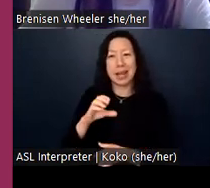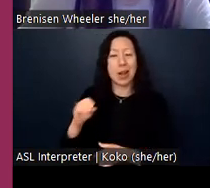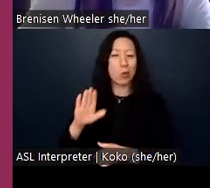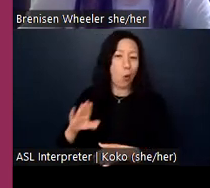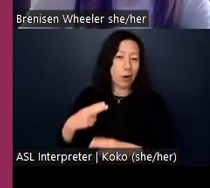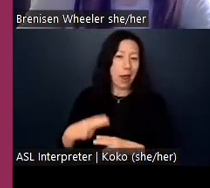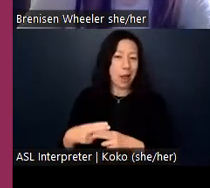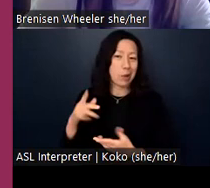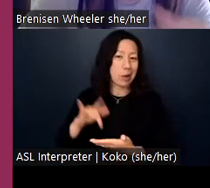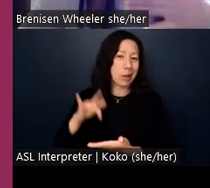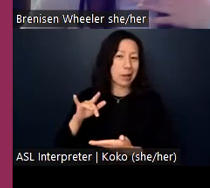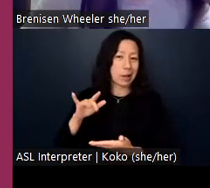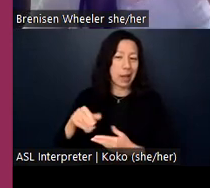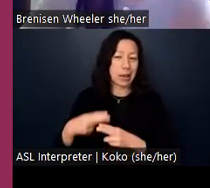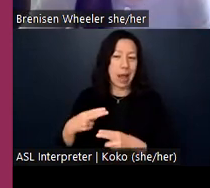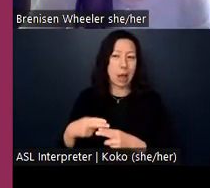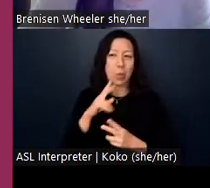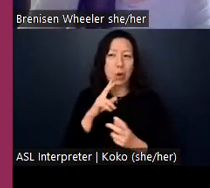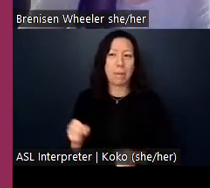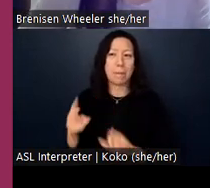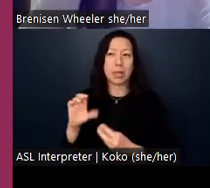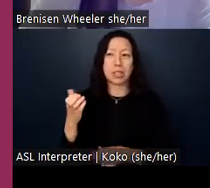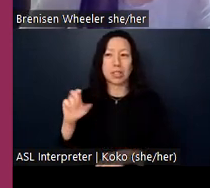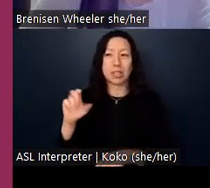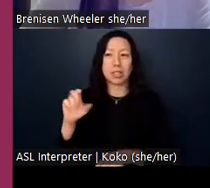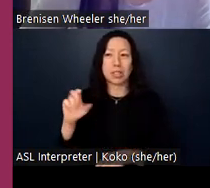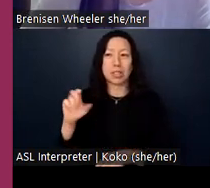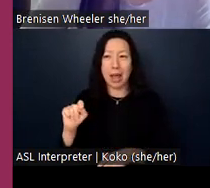that I will also put in the chat and you can have your executive attendance